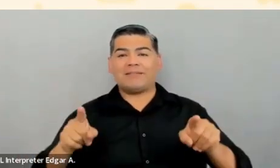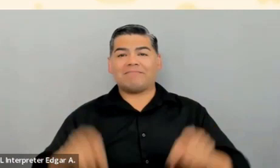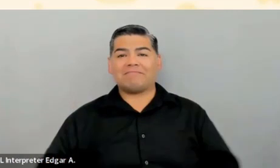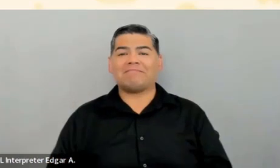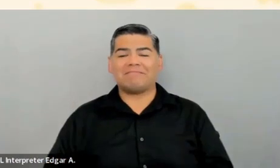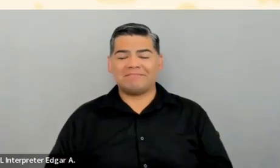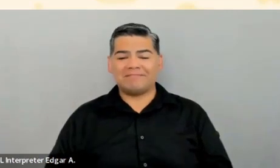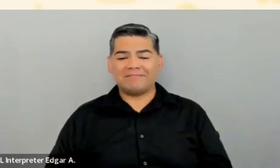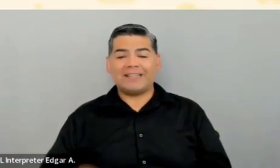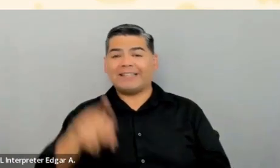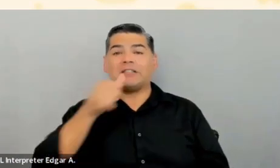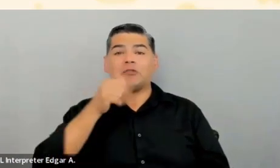This is not a good start.